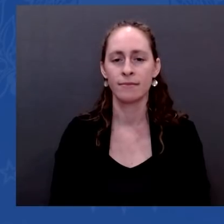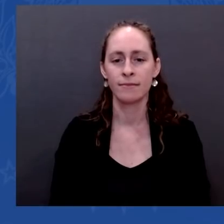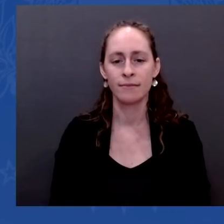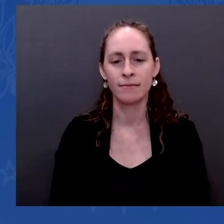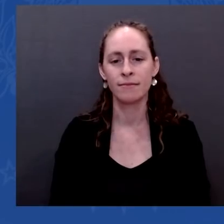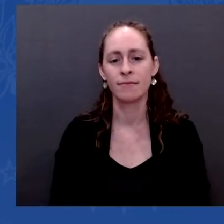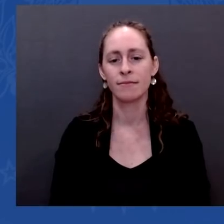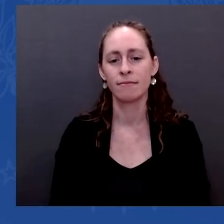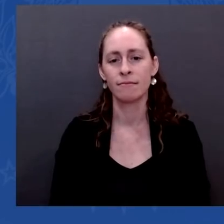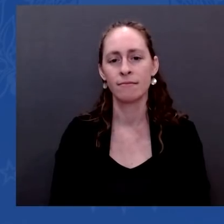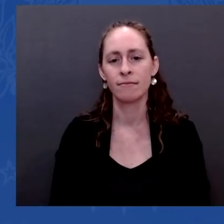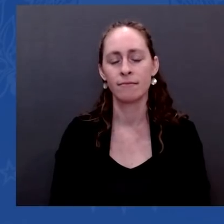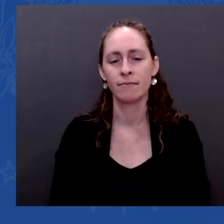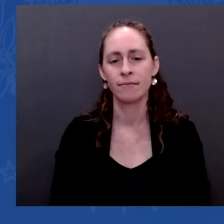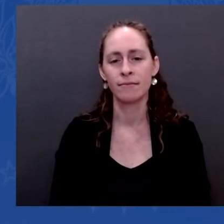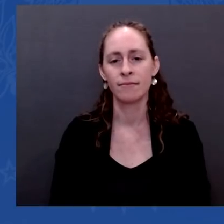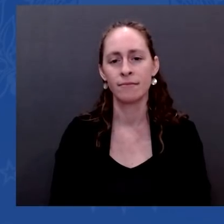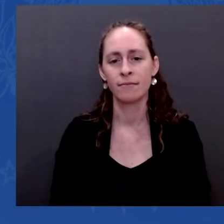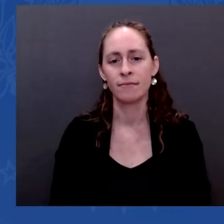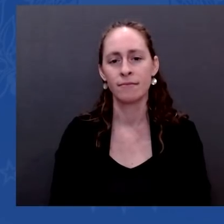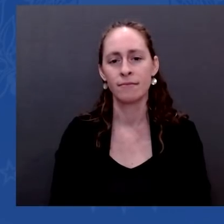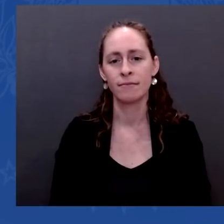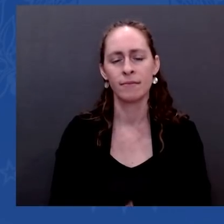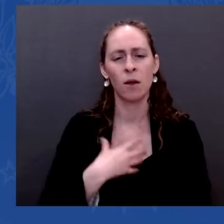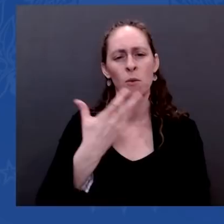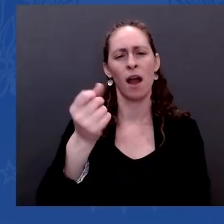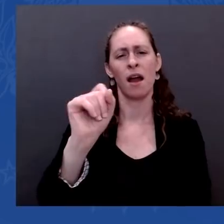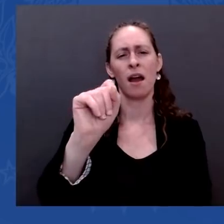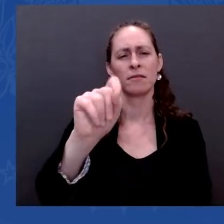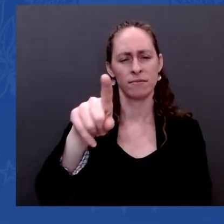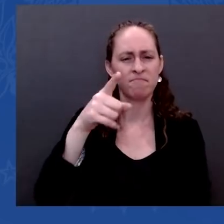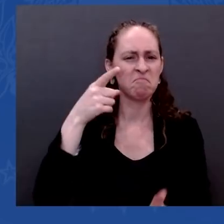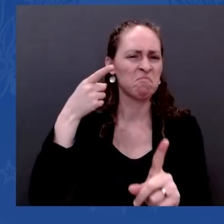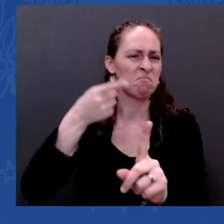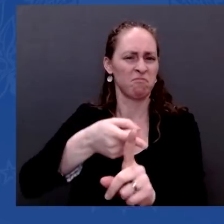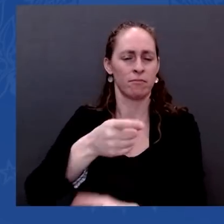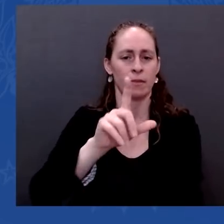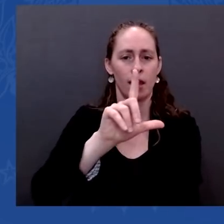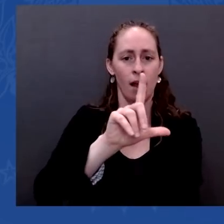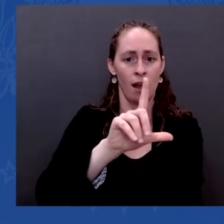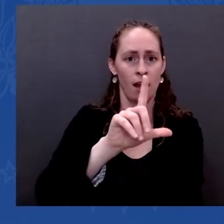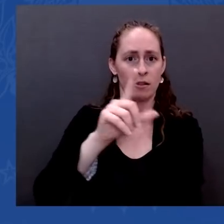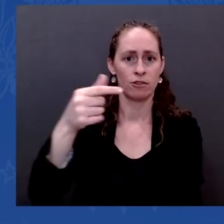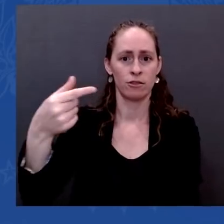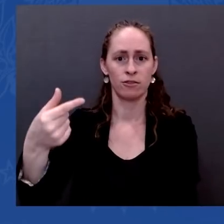Germany and Europe are much more dependent on Russian gas than other regions of the world,